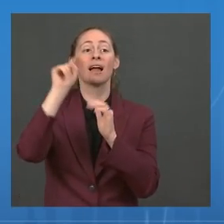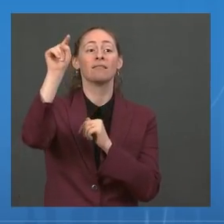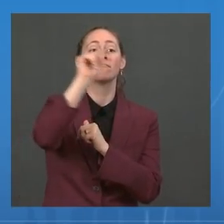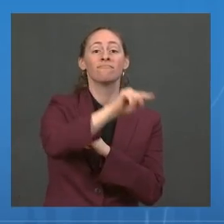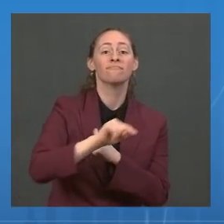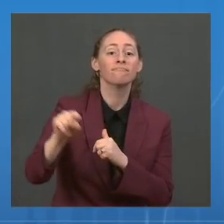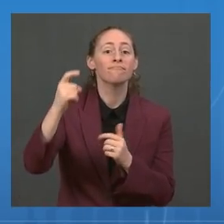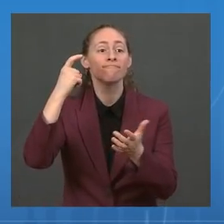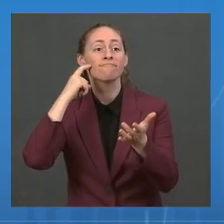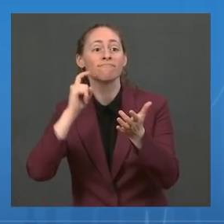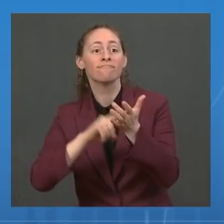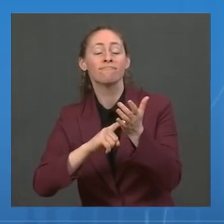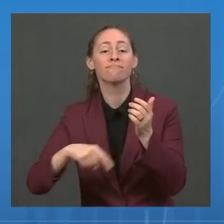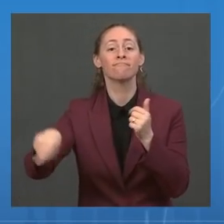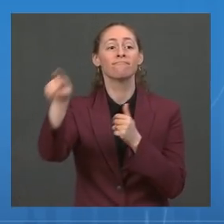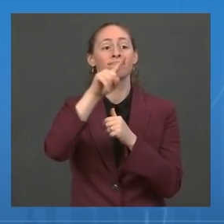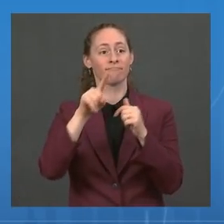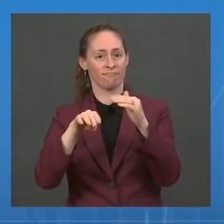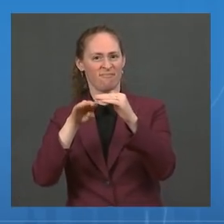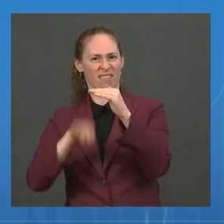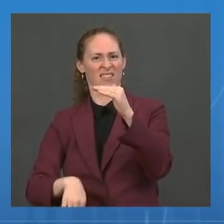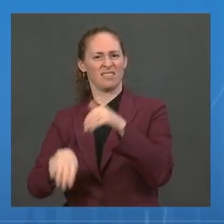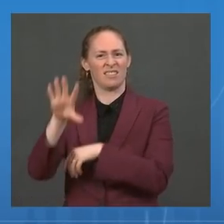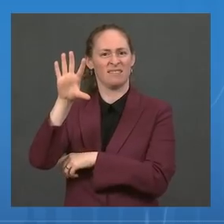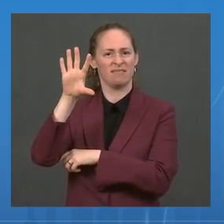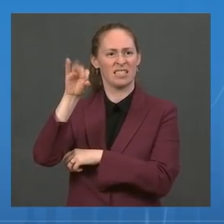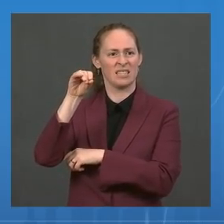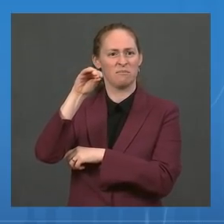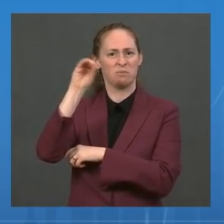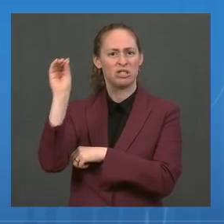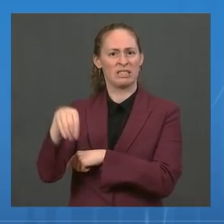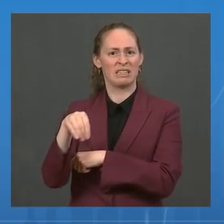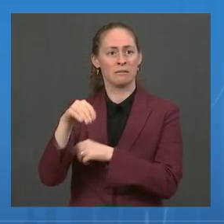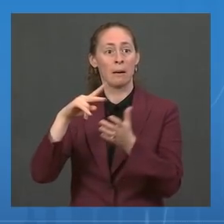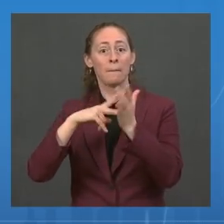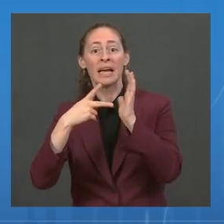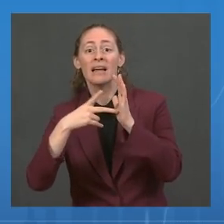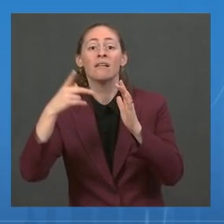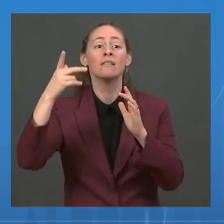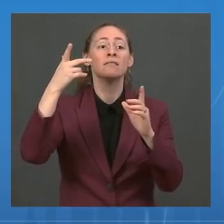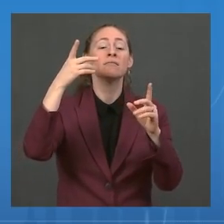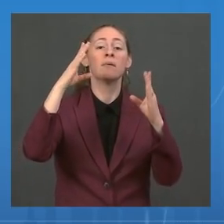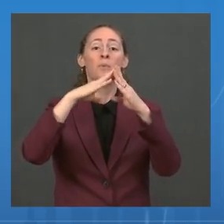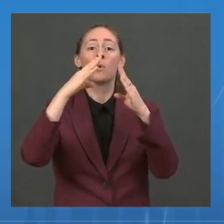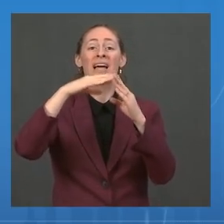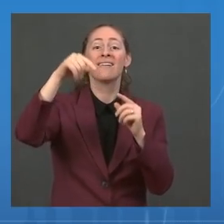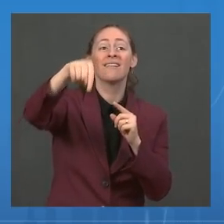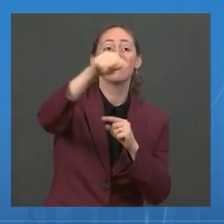leaving themselves and their communities at risk and without adequate protection against COVID-19.